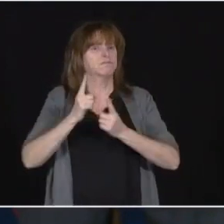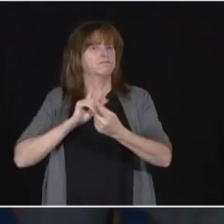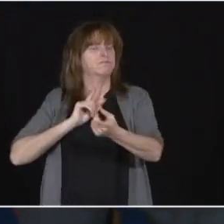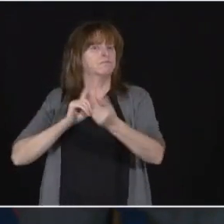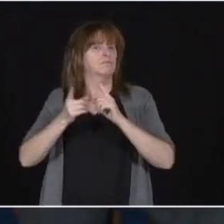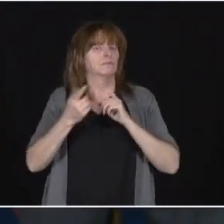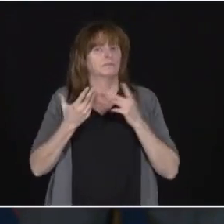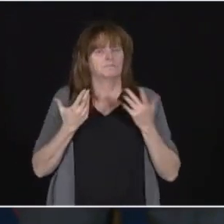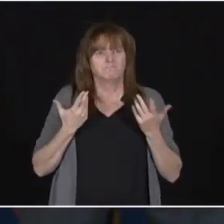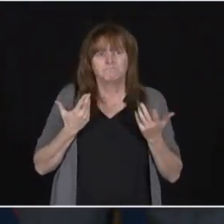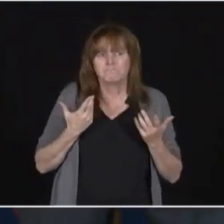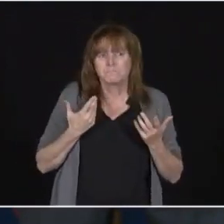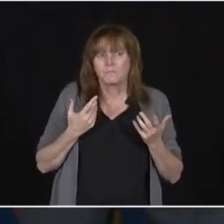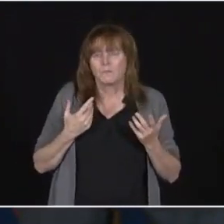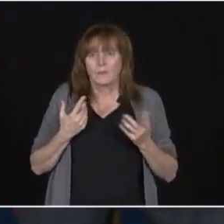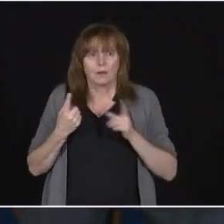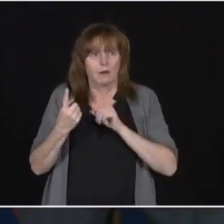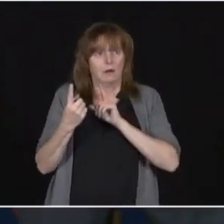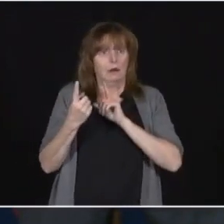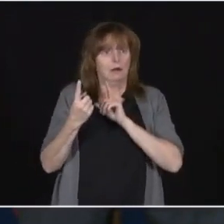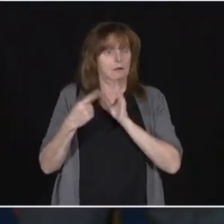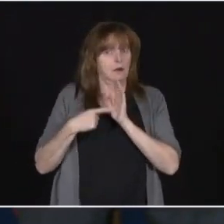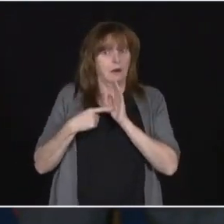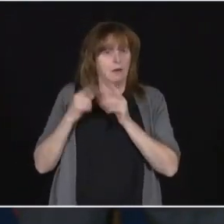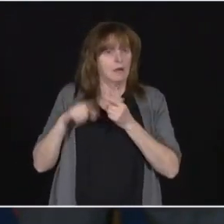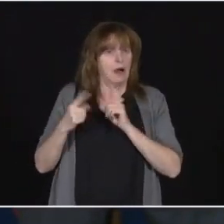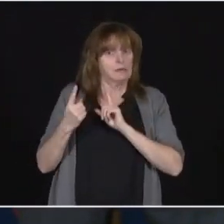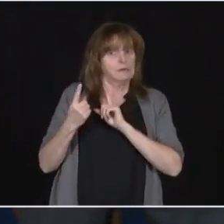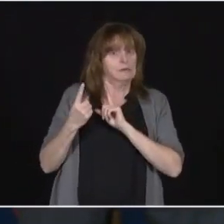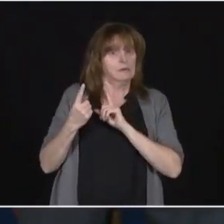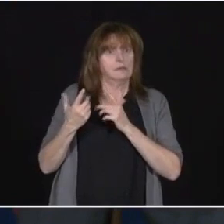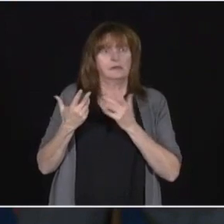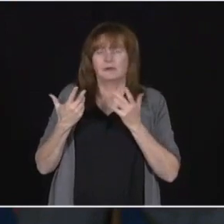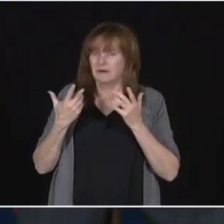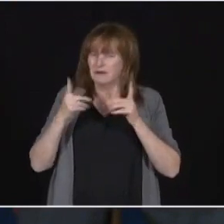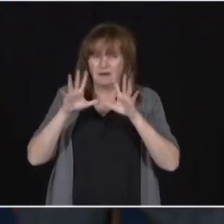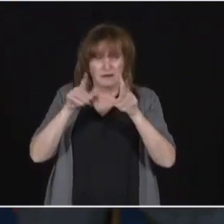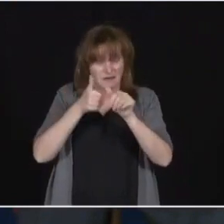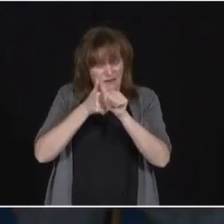where they can't maintain the physical distancing which continues to be the golden rule. The 2 m or 60 for people to stay apart.